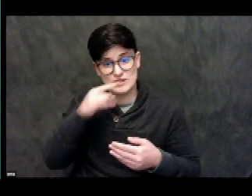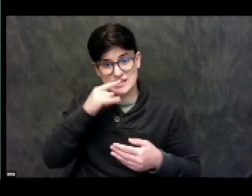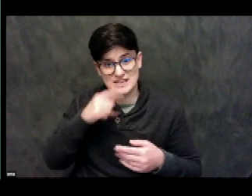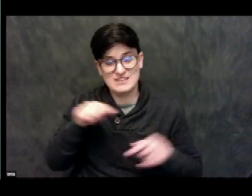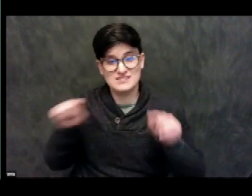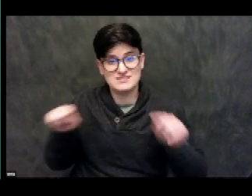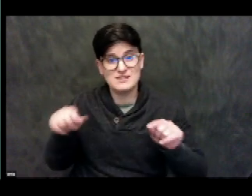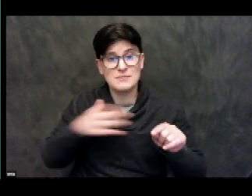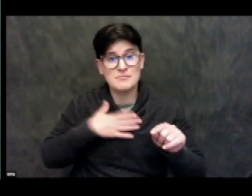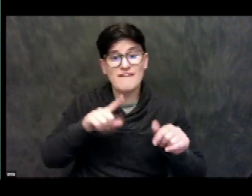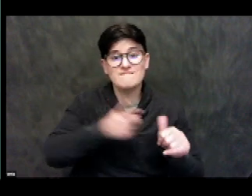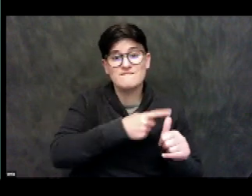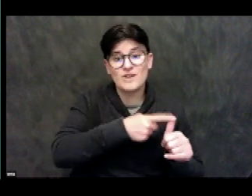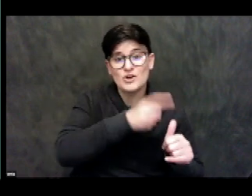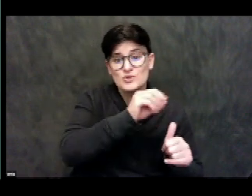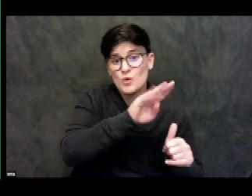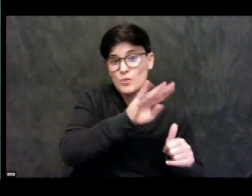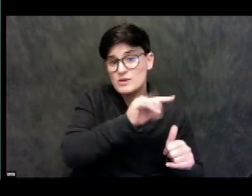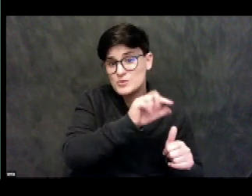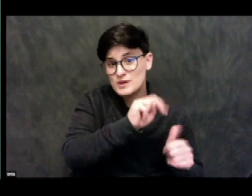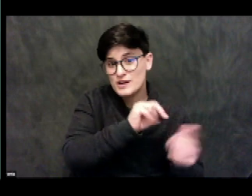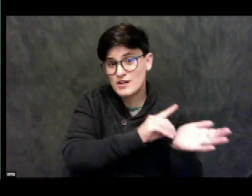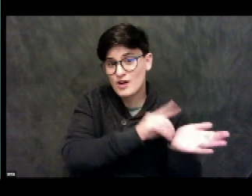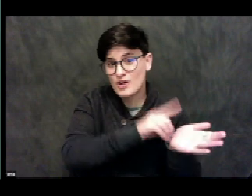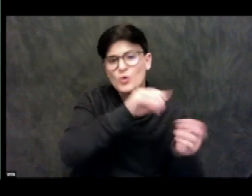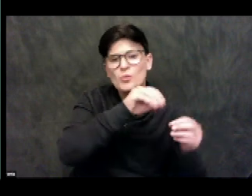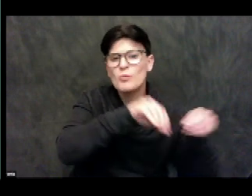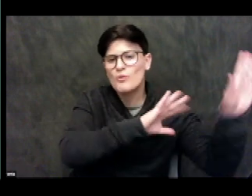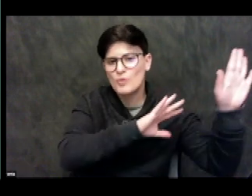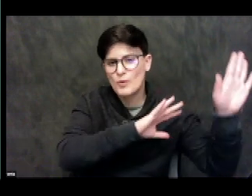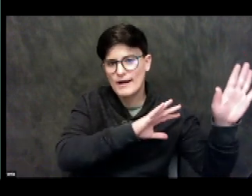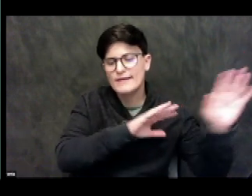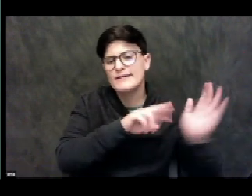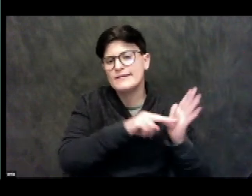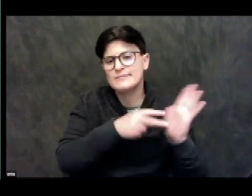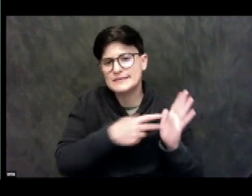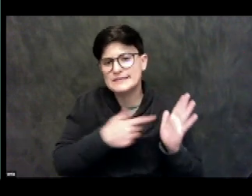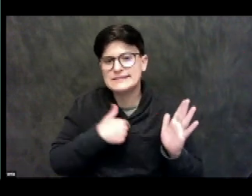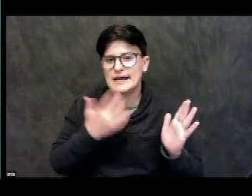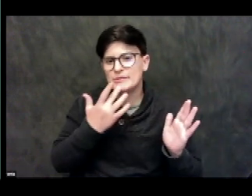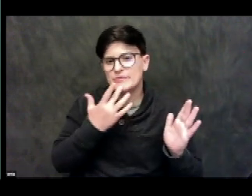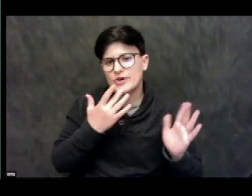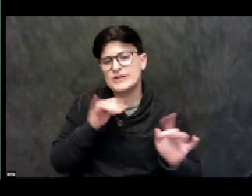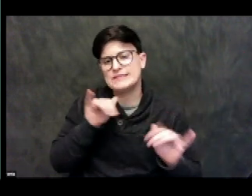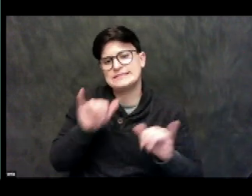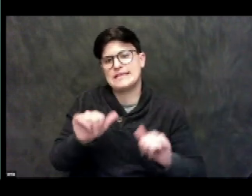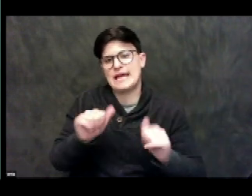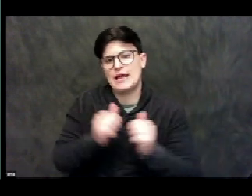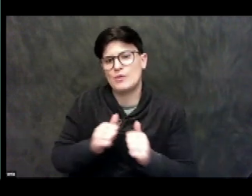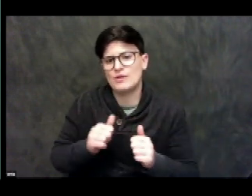so I decided to stick with the Dr. who performed my C section and have her be 0 B.